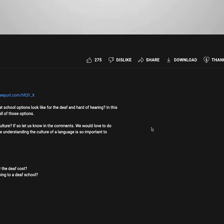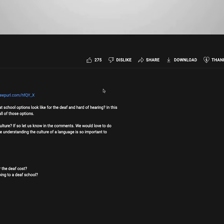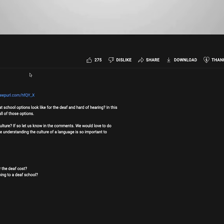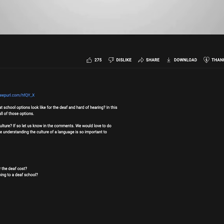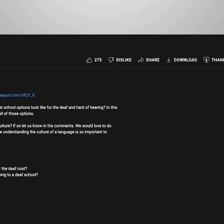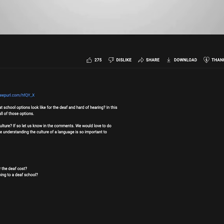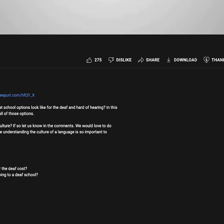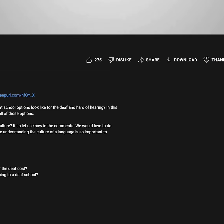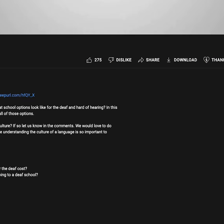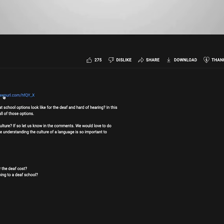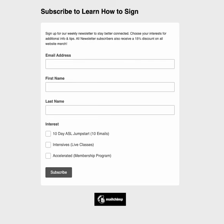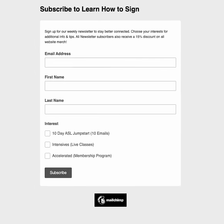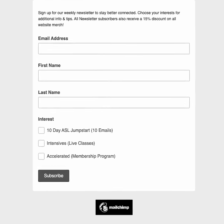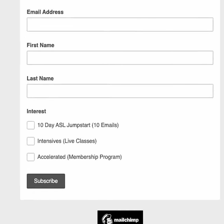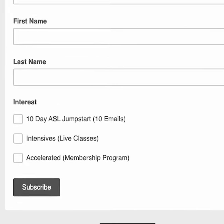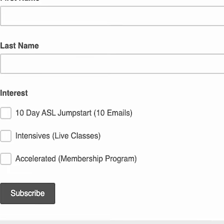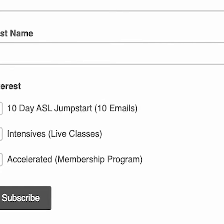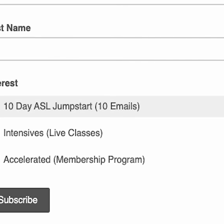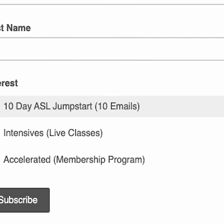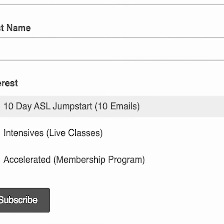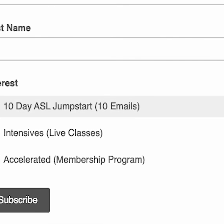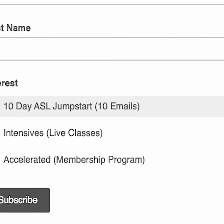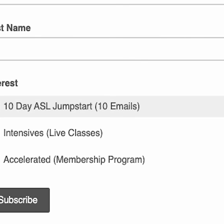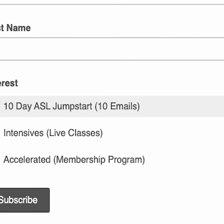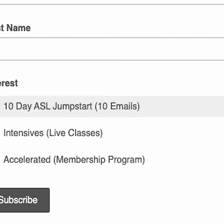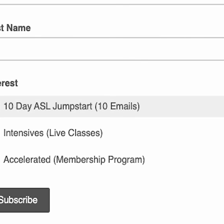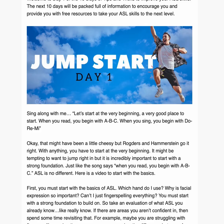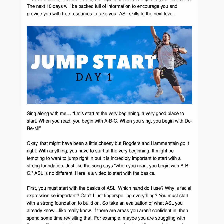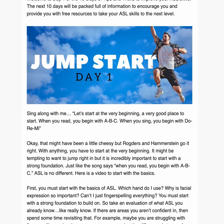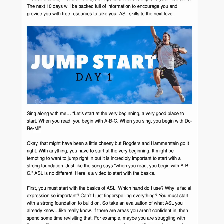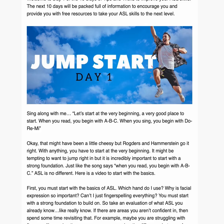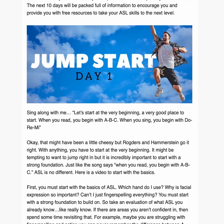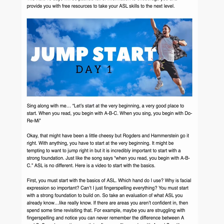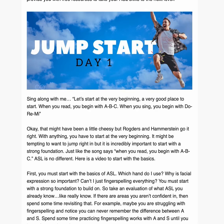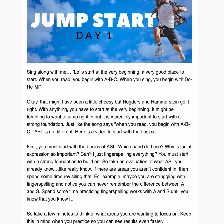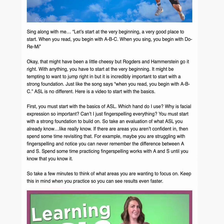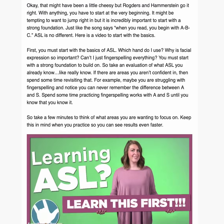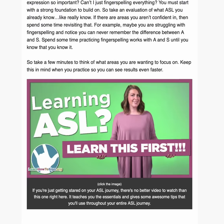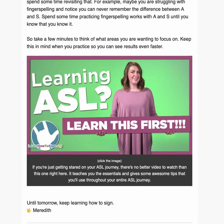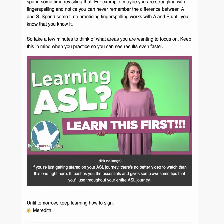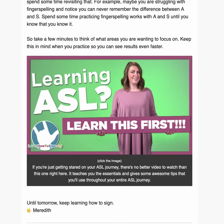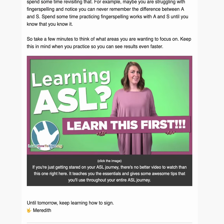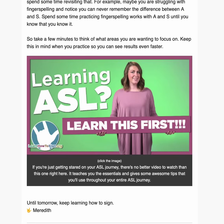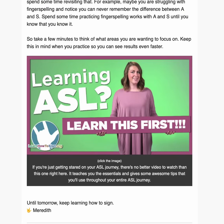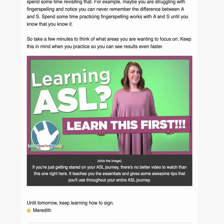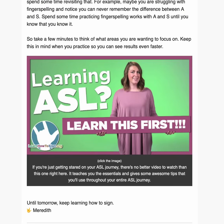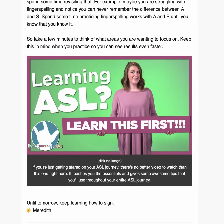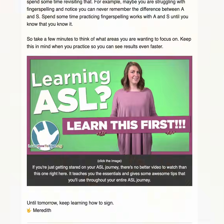to sign up for a 10 Day ASL Jumpstart Newsletter You'll get an email every day for ten days